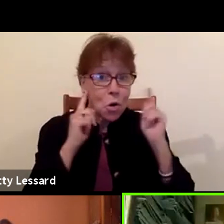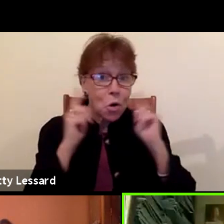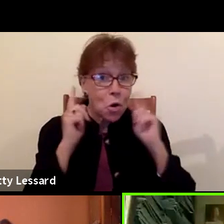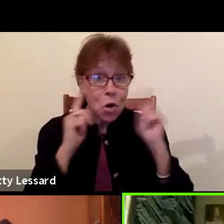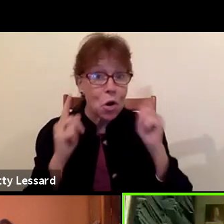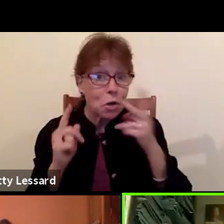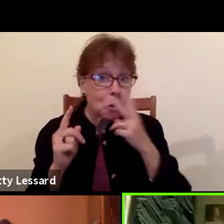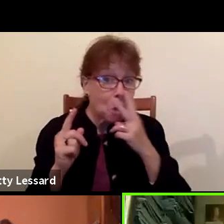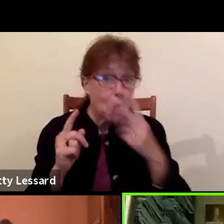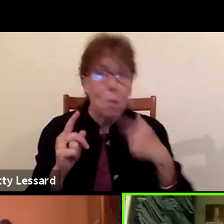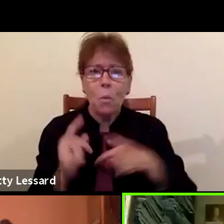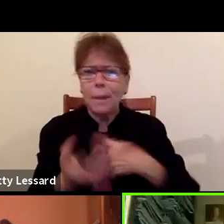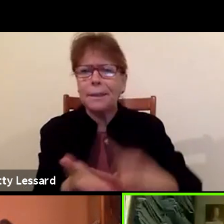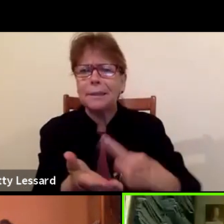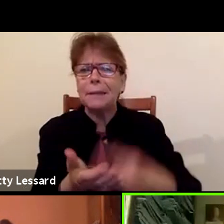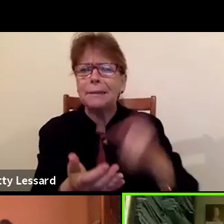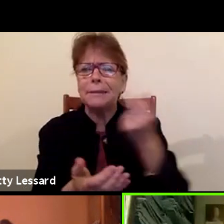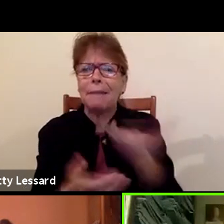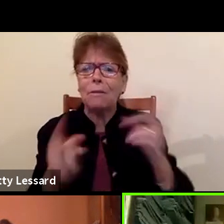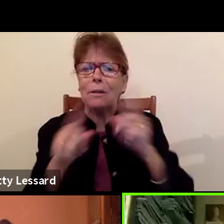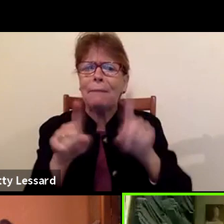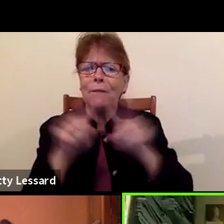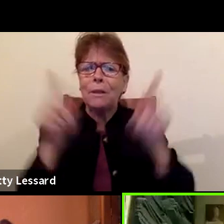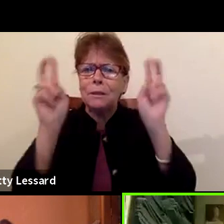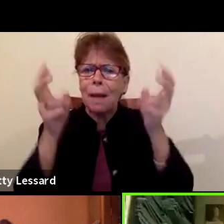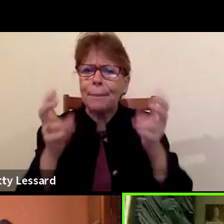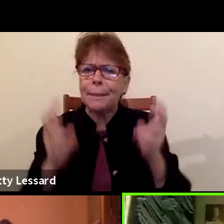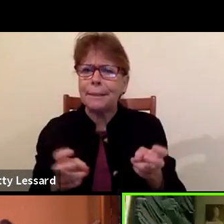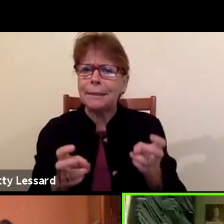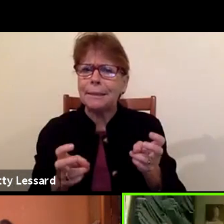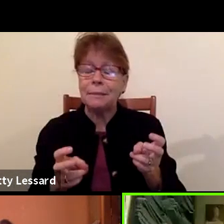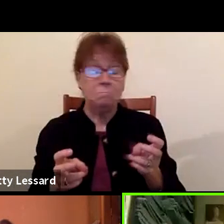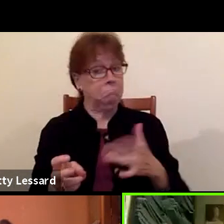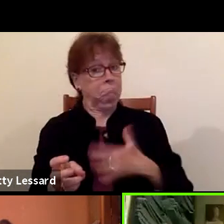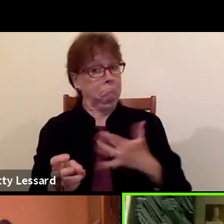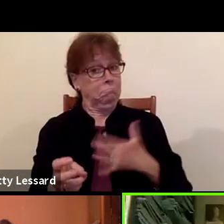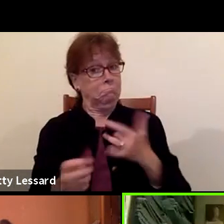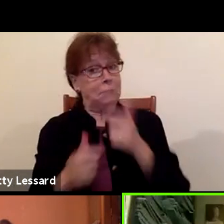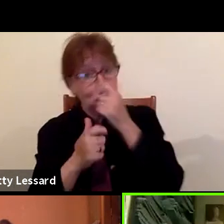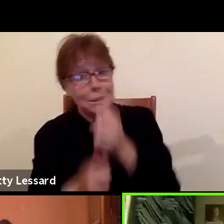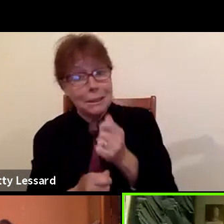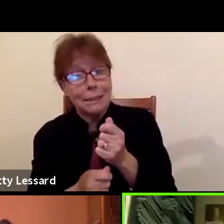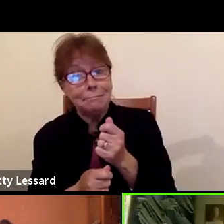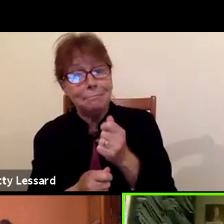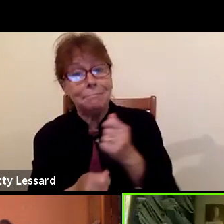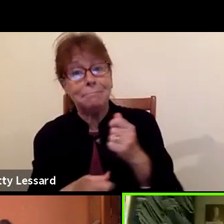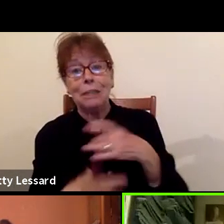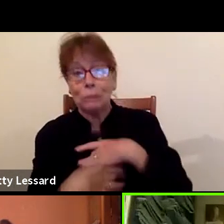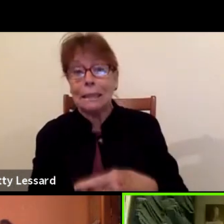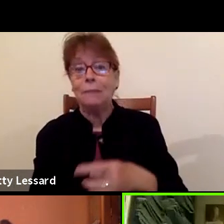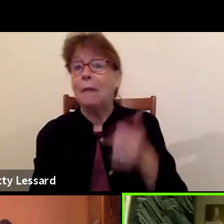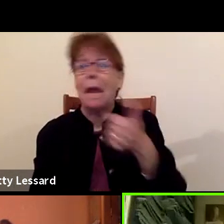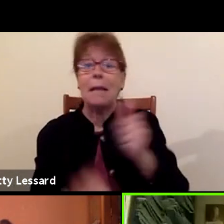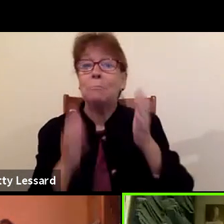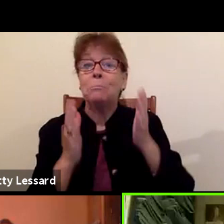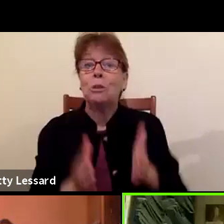week, we had the on-line party for a very small party for BayCHI. And I hope that people knew about it.